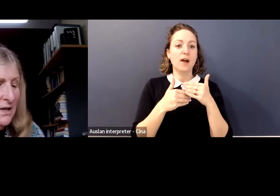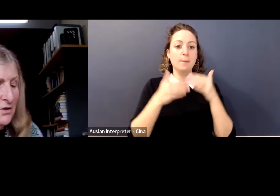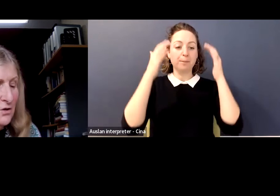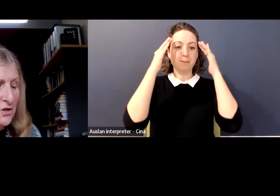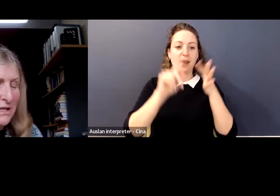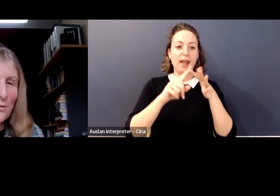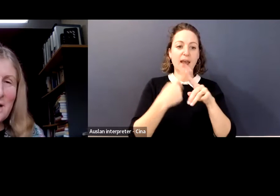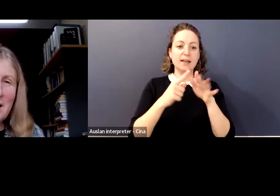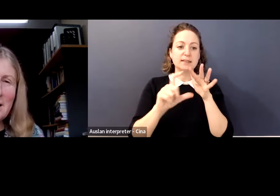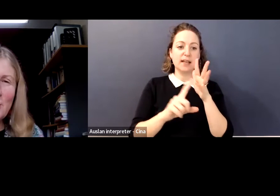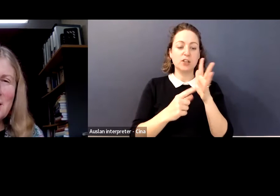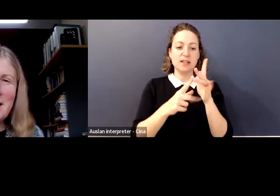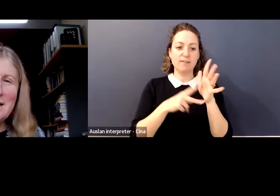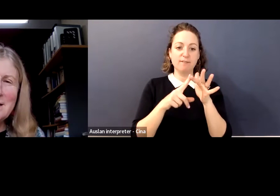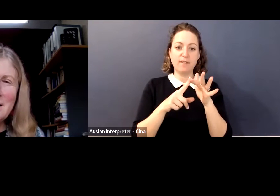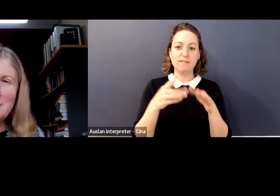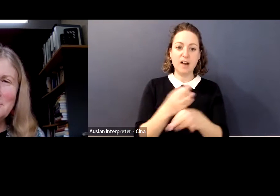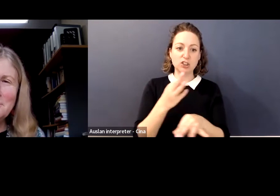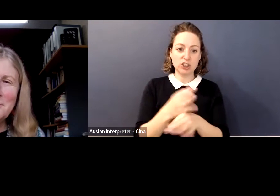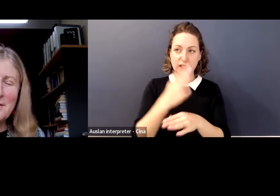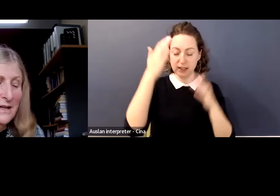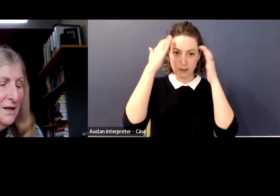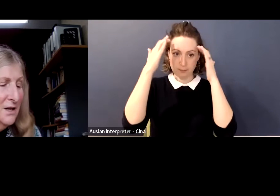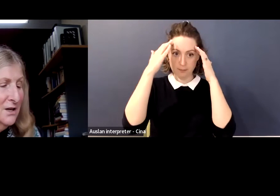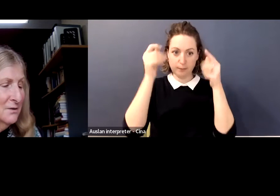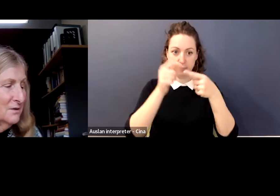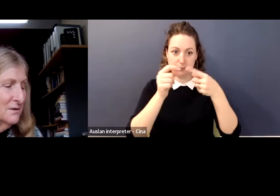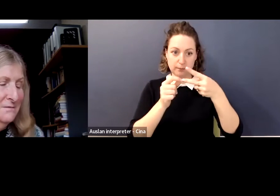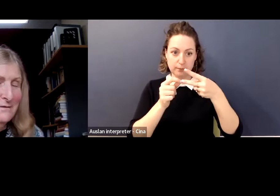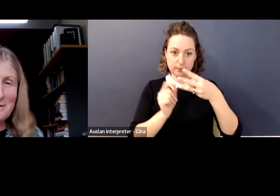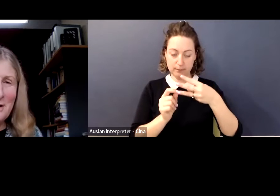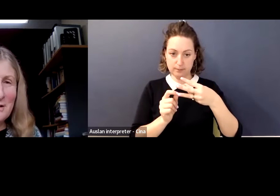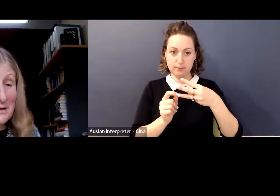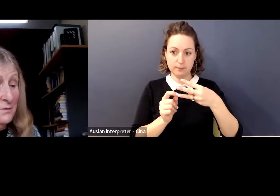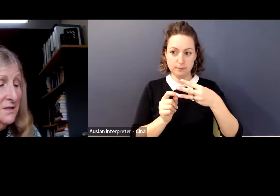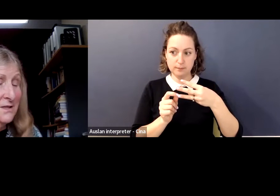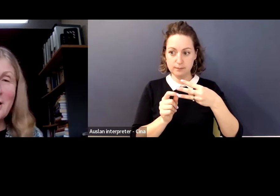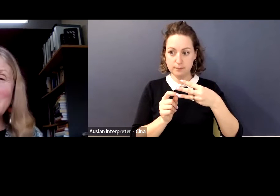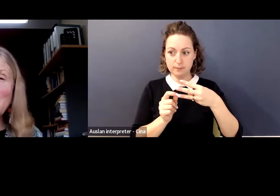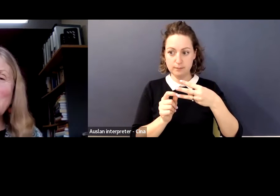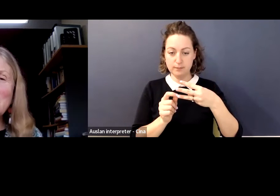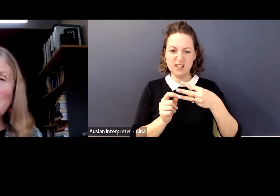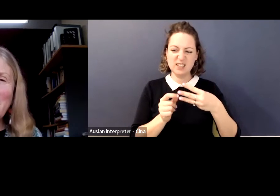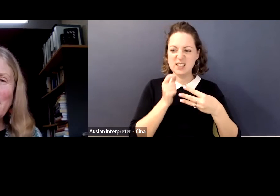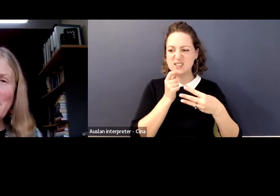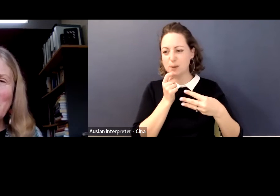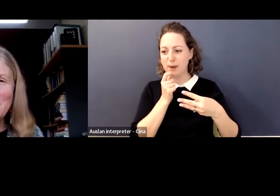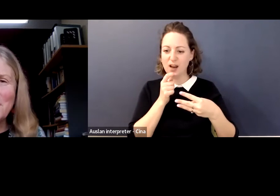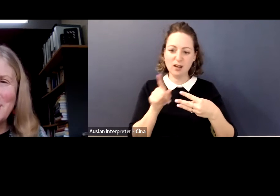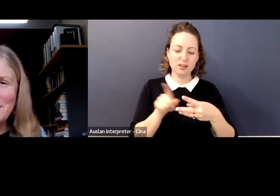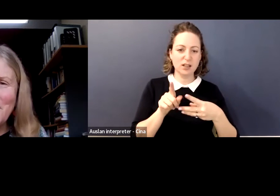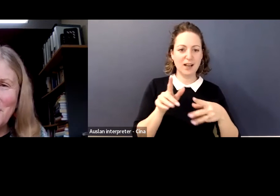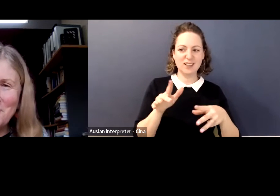and the notion that we are looking at... And this is kind of the bits of covering up my screen oh